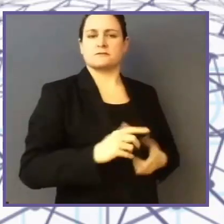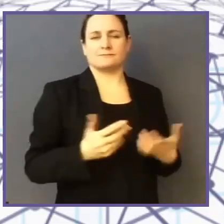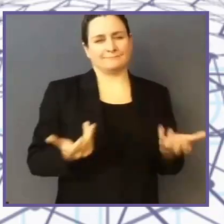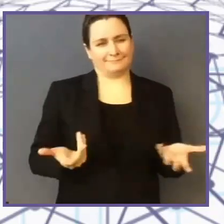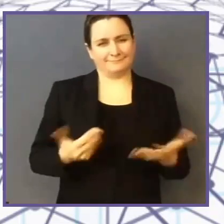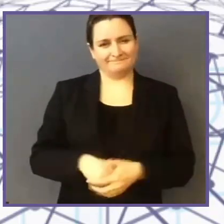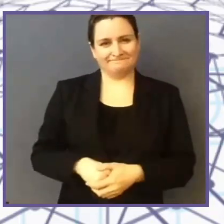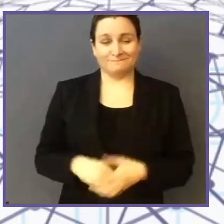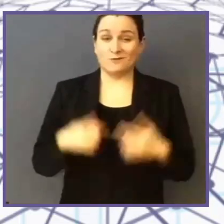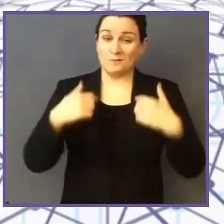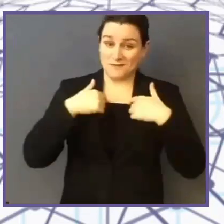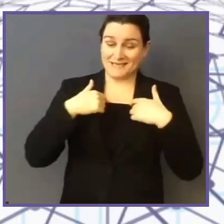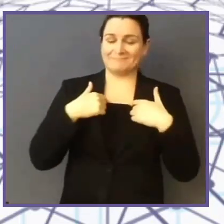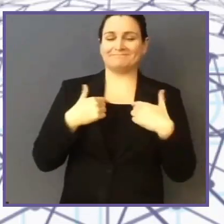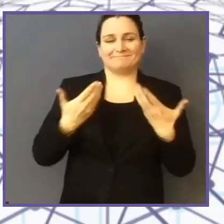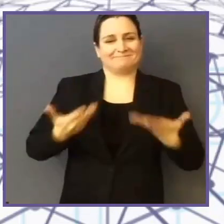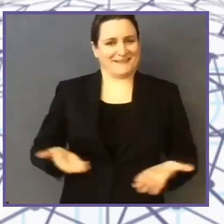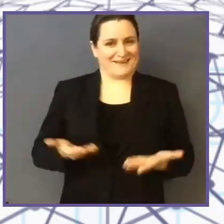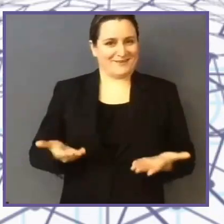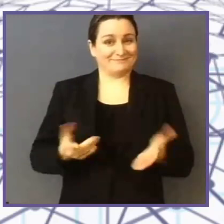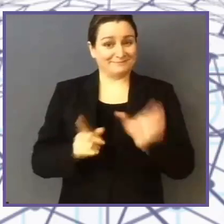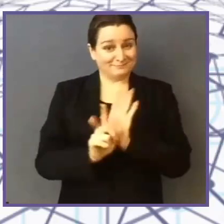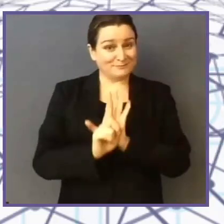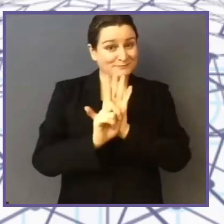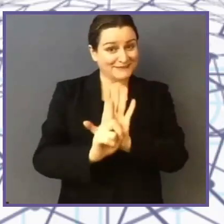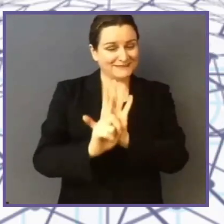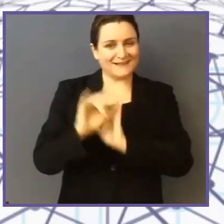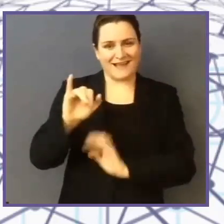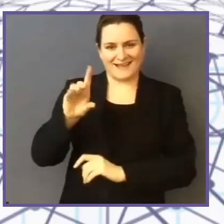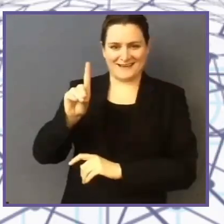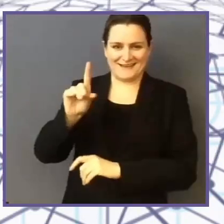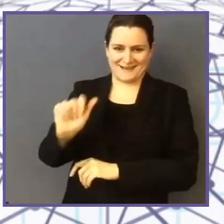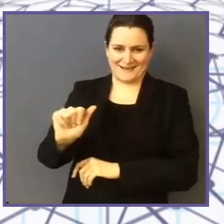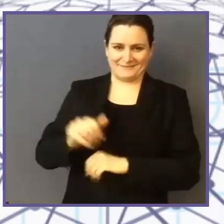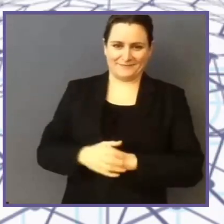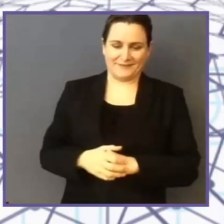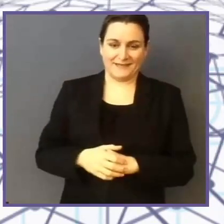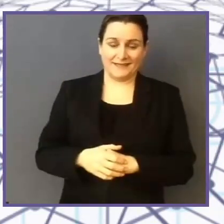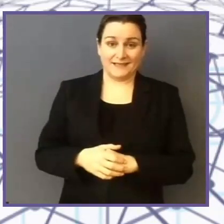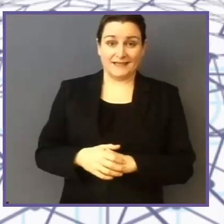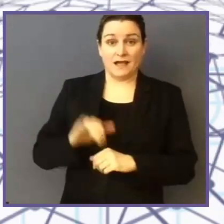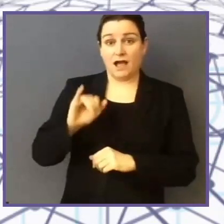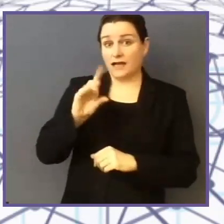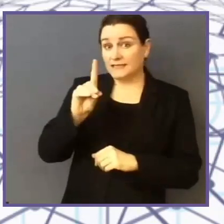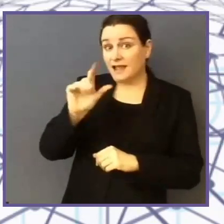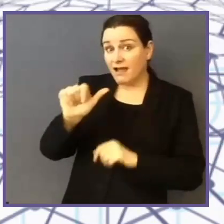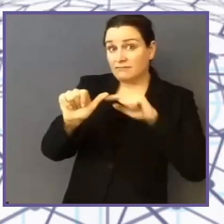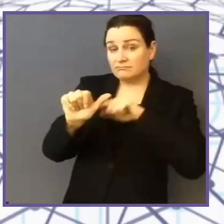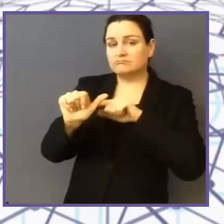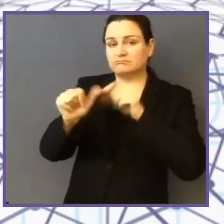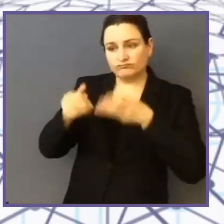I guess Genesis was from a group of organisations including organisations of persons with disabilities